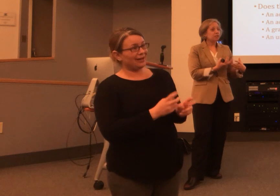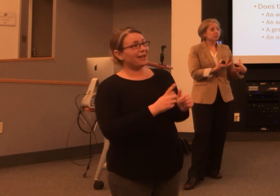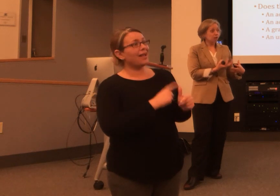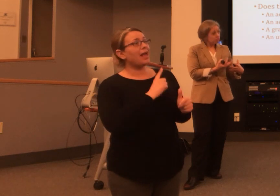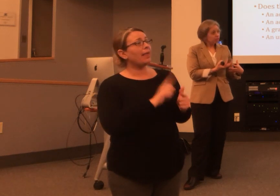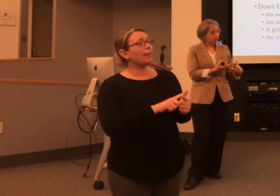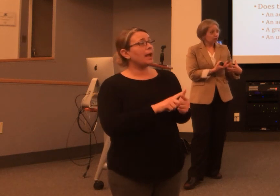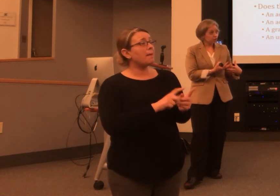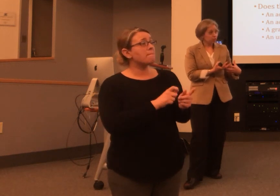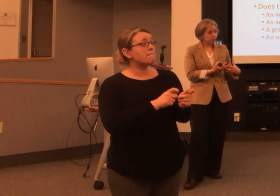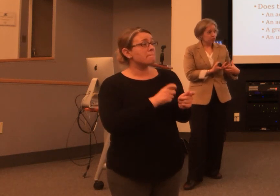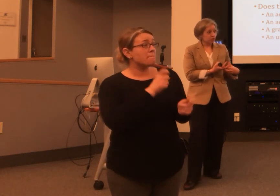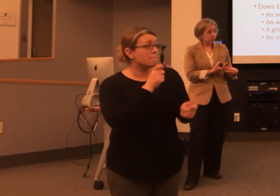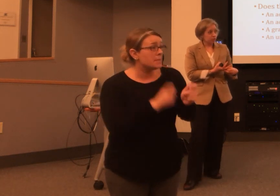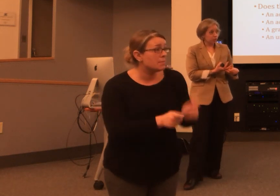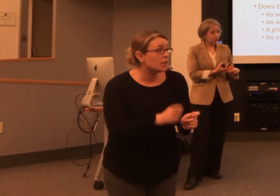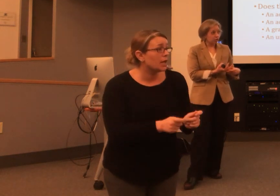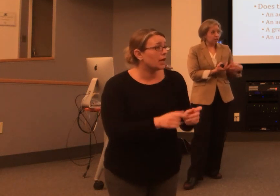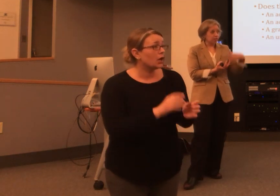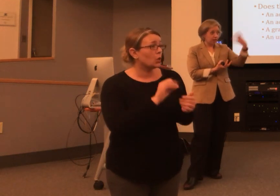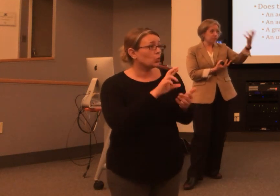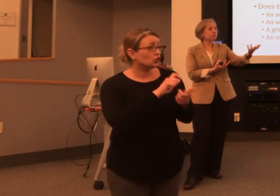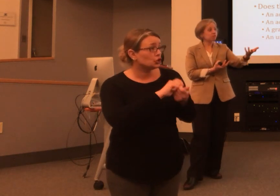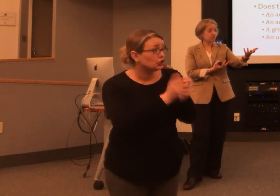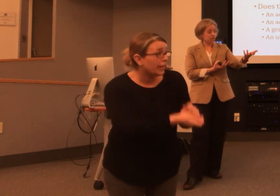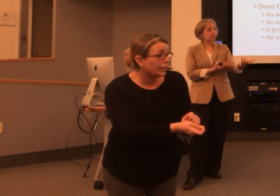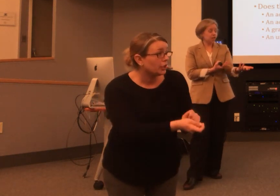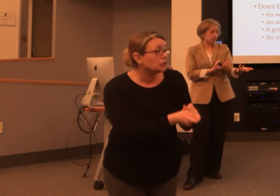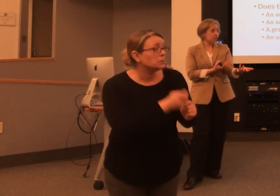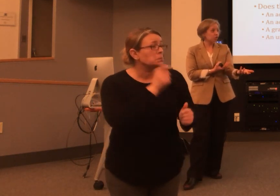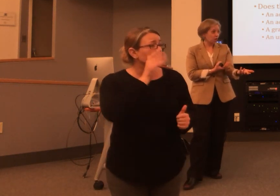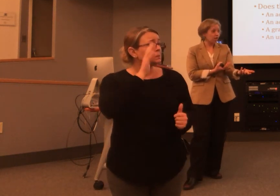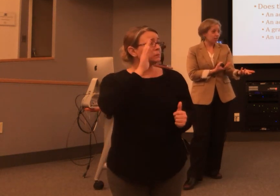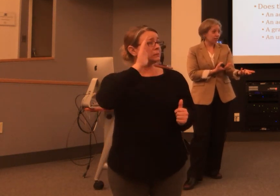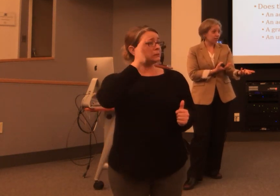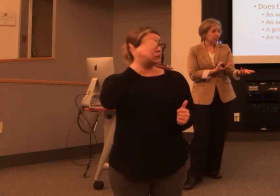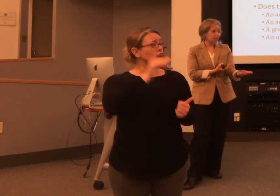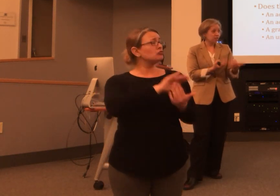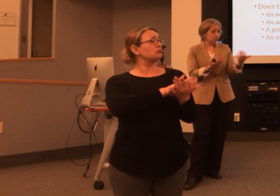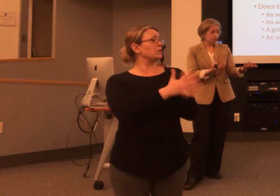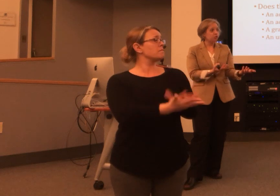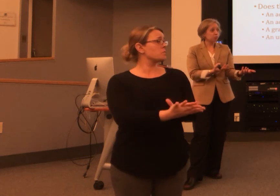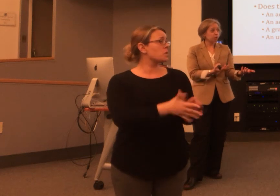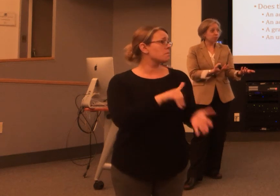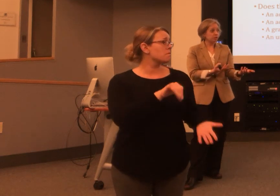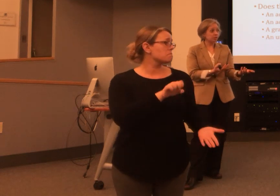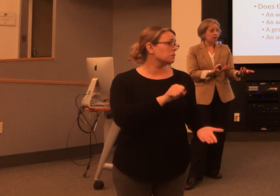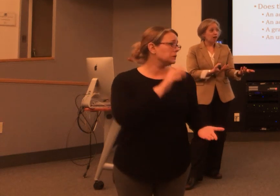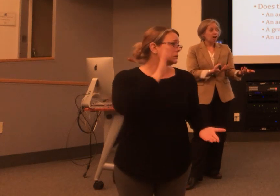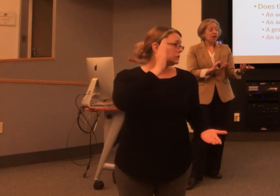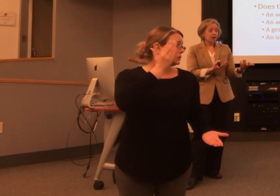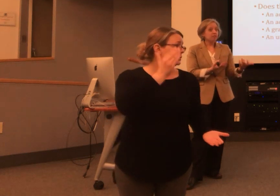it sounds like that part of use is transformative work. And the fact that it's done in an educational context, for a teaching purpose,